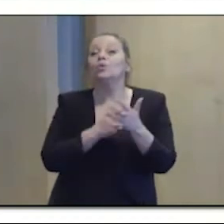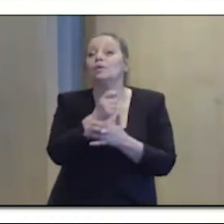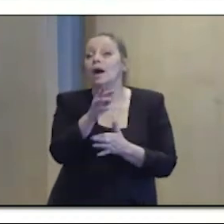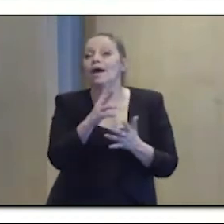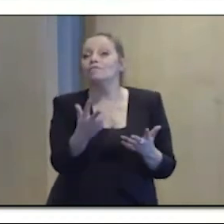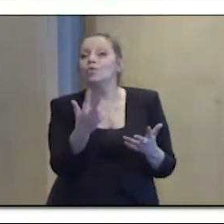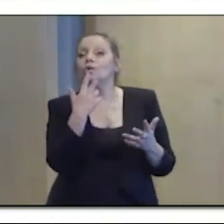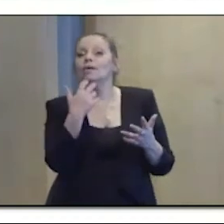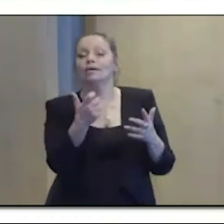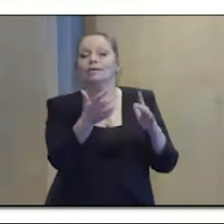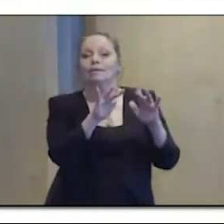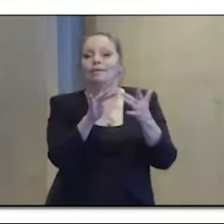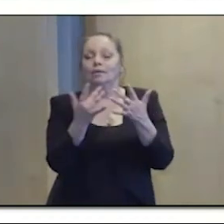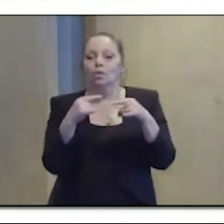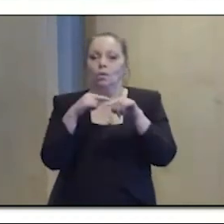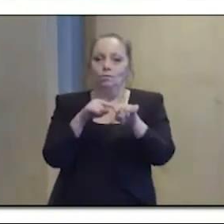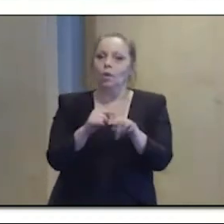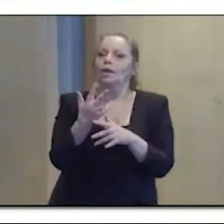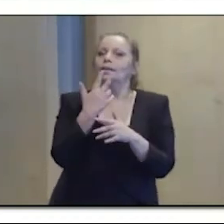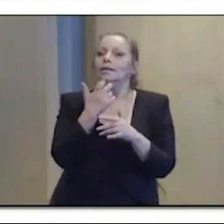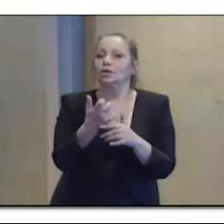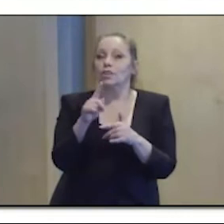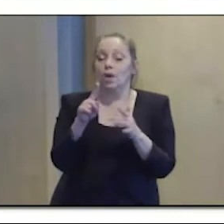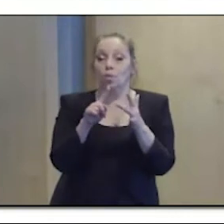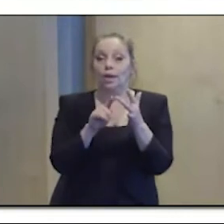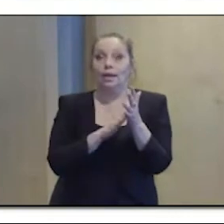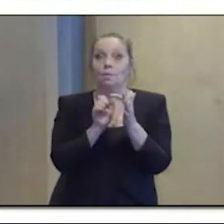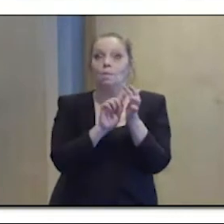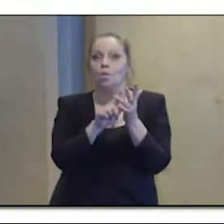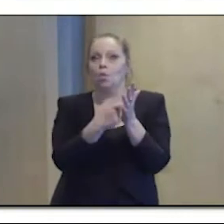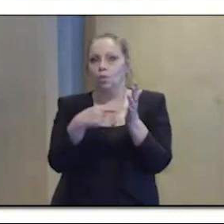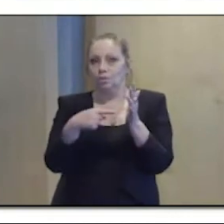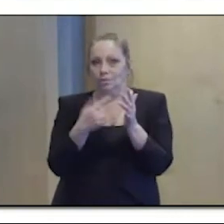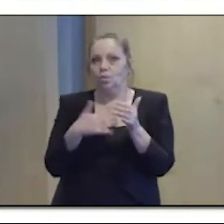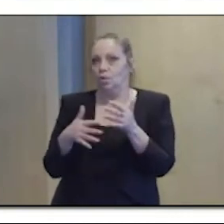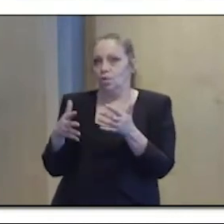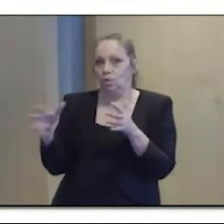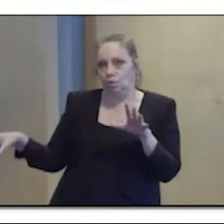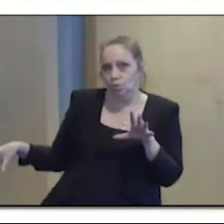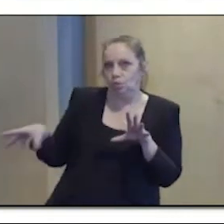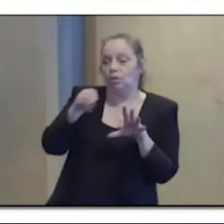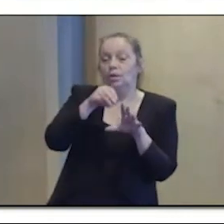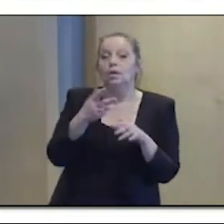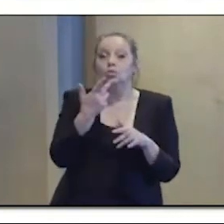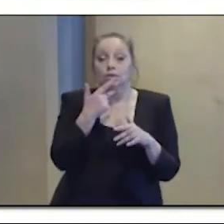which is based on the amount of electricity that we import. So if you have solar PV, you're not